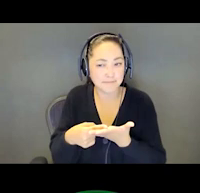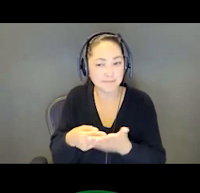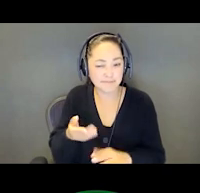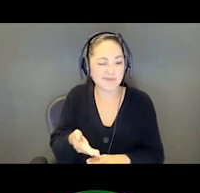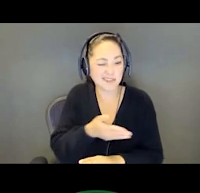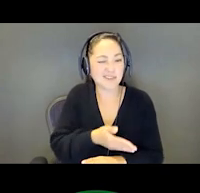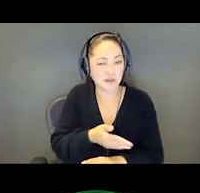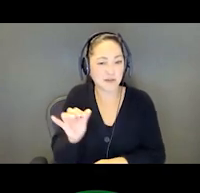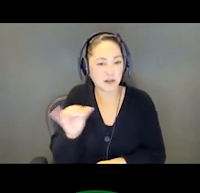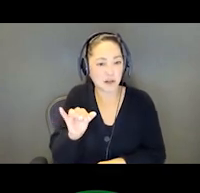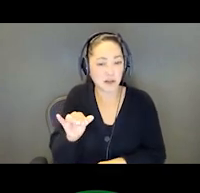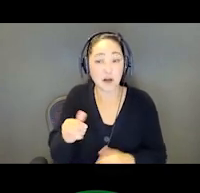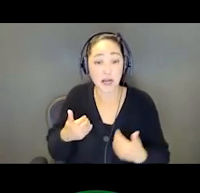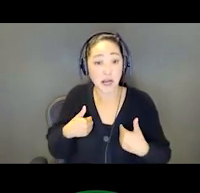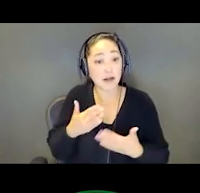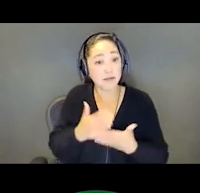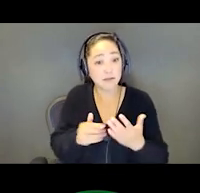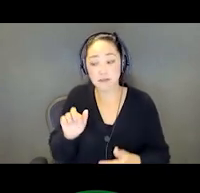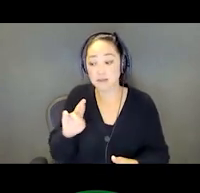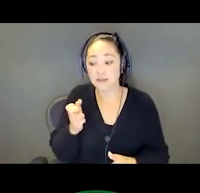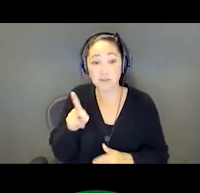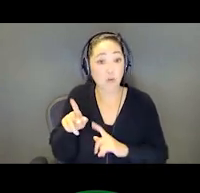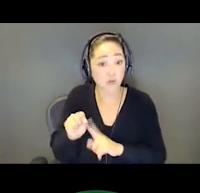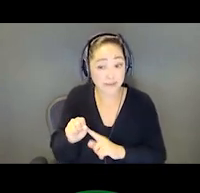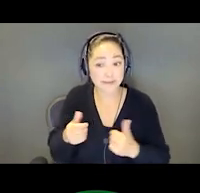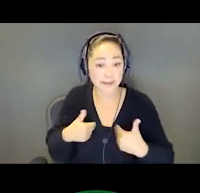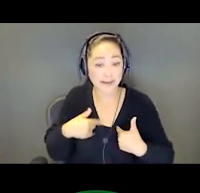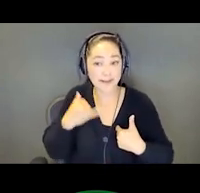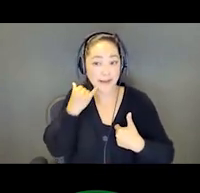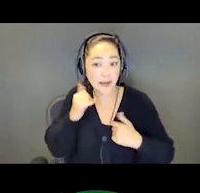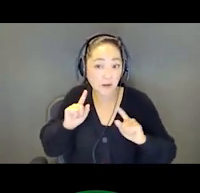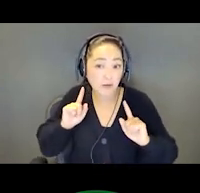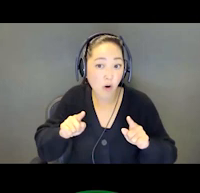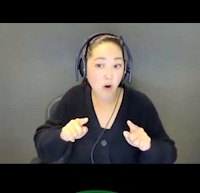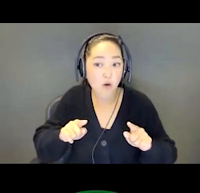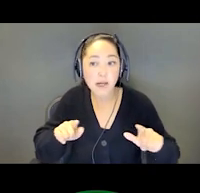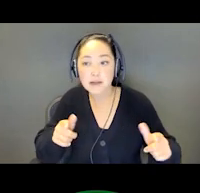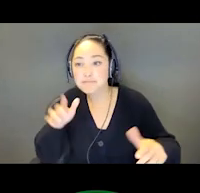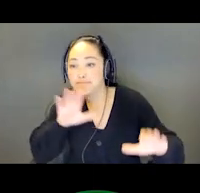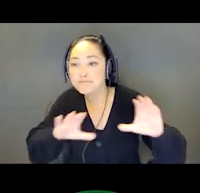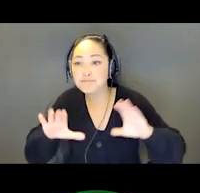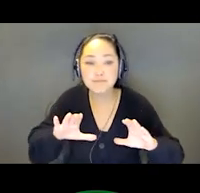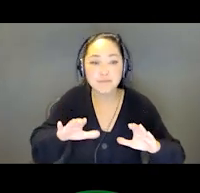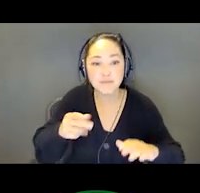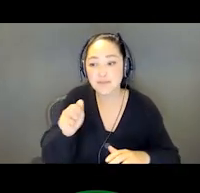There is a certain inherent risk of going to parks and some people have, more of a risk tolerance than others or they might be looking for more of a risk tolerance than others or